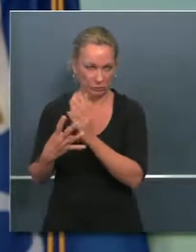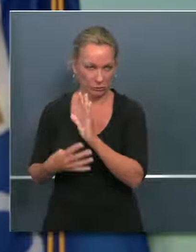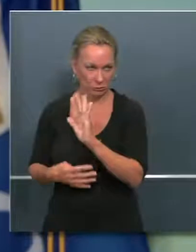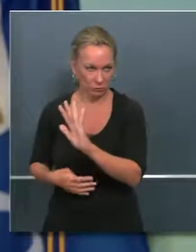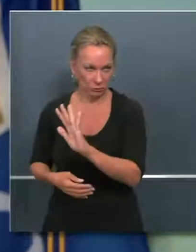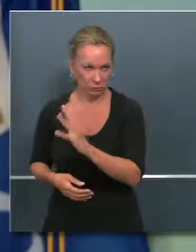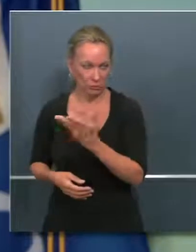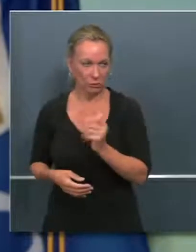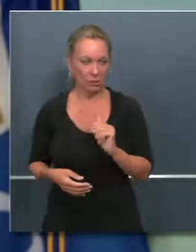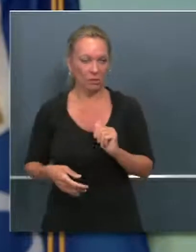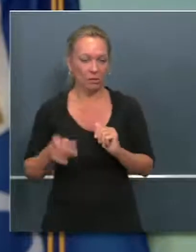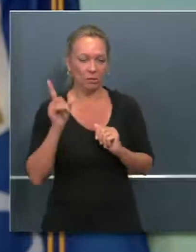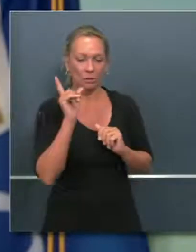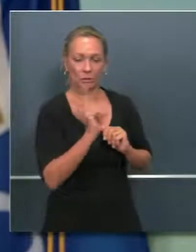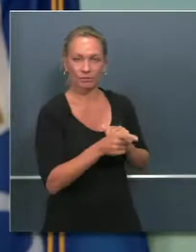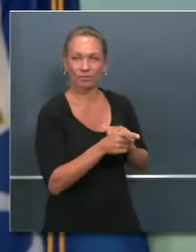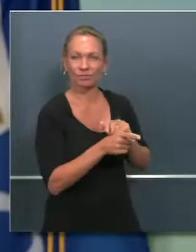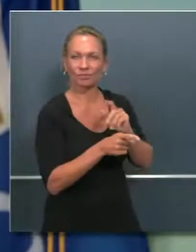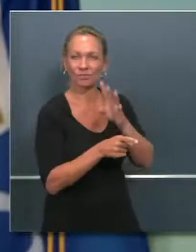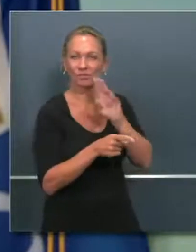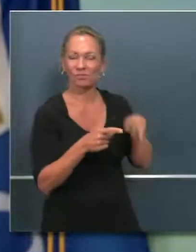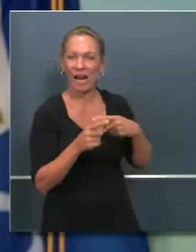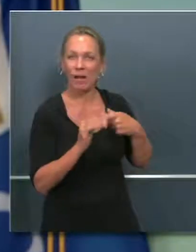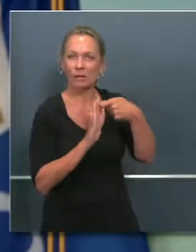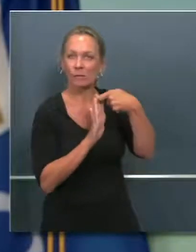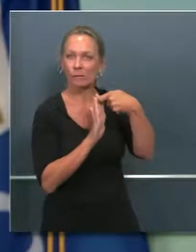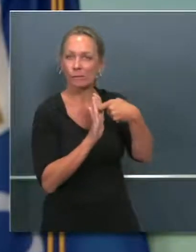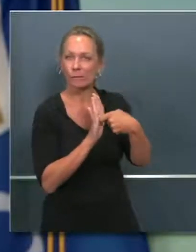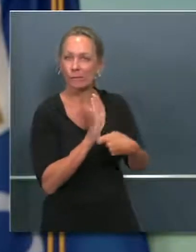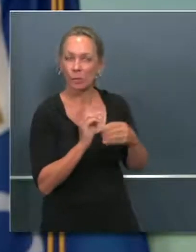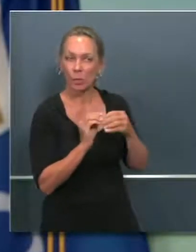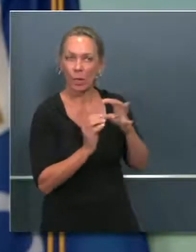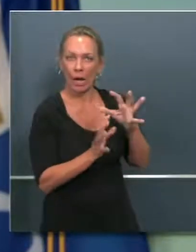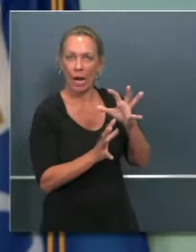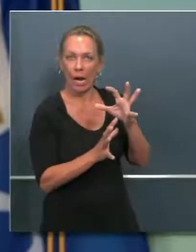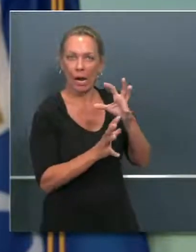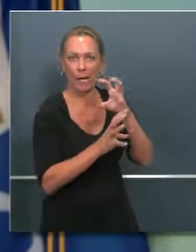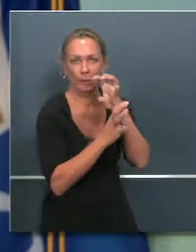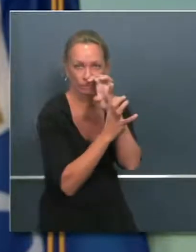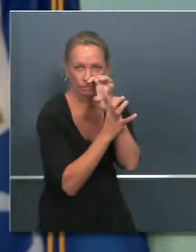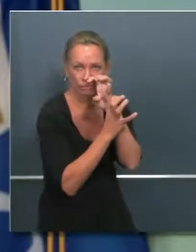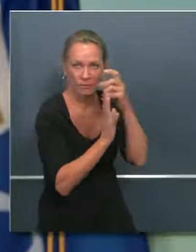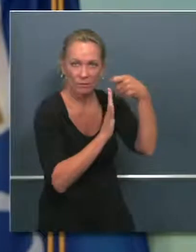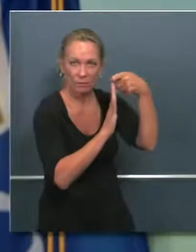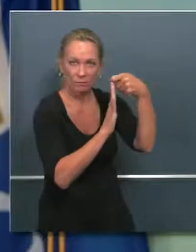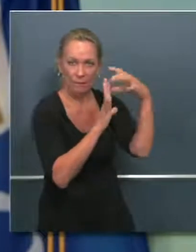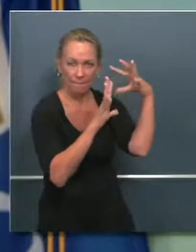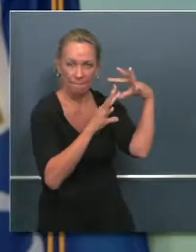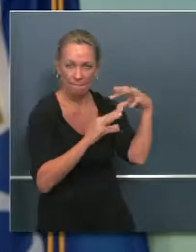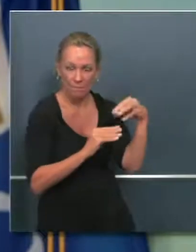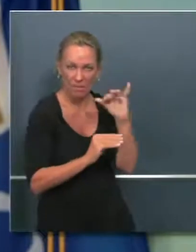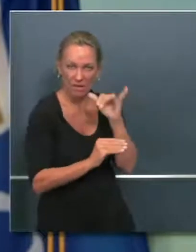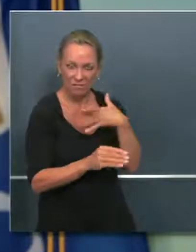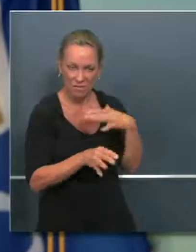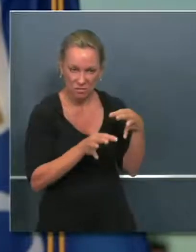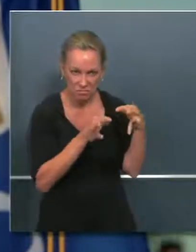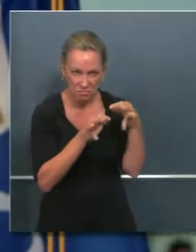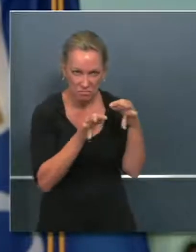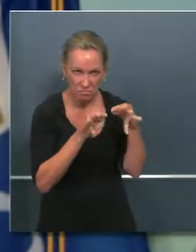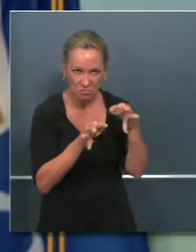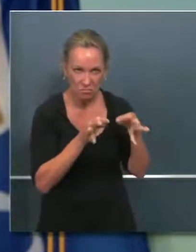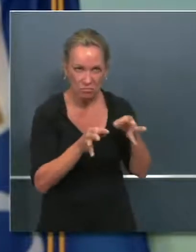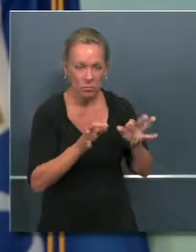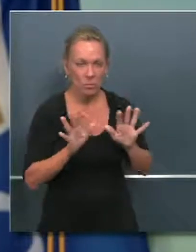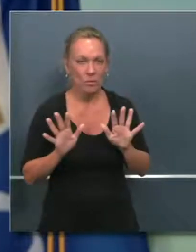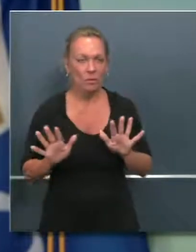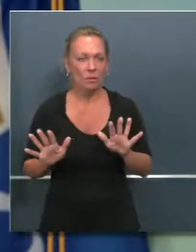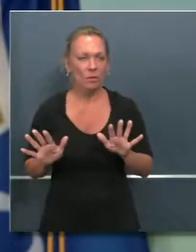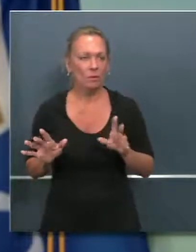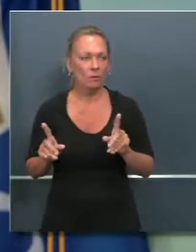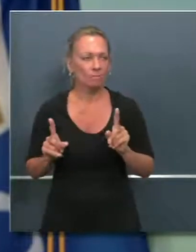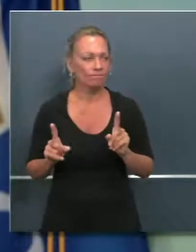California I'll just end as I tend to on a daily weekly monthly it seems like most of 2020 with